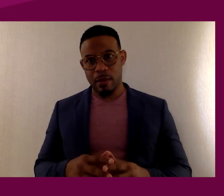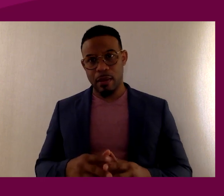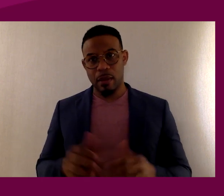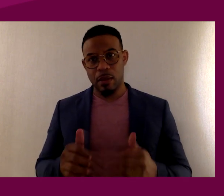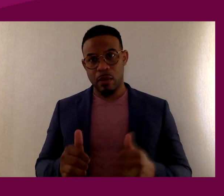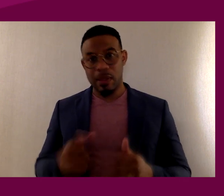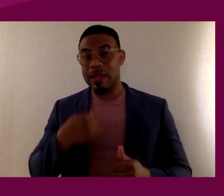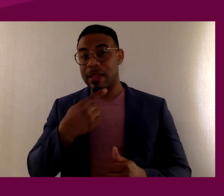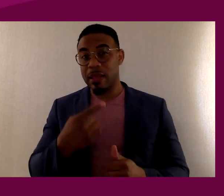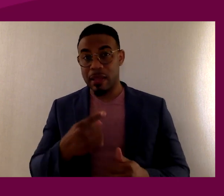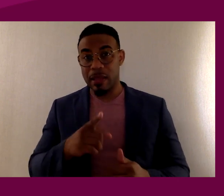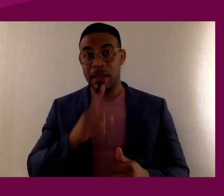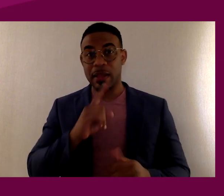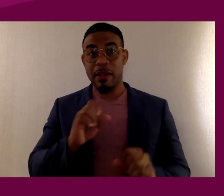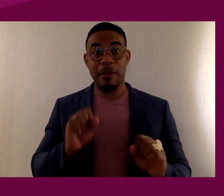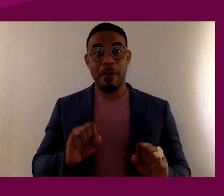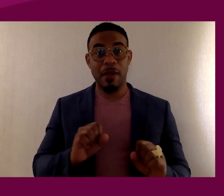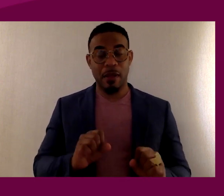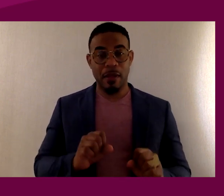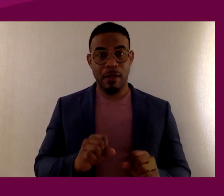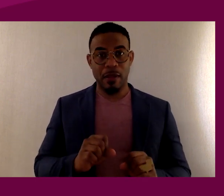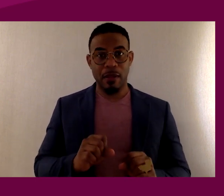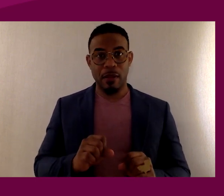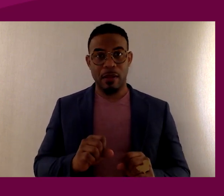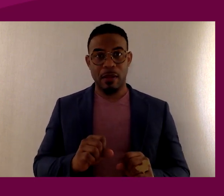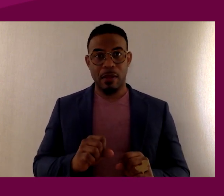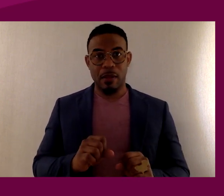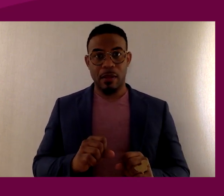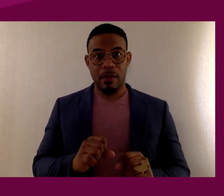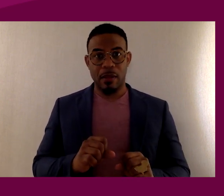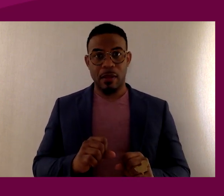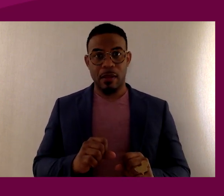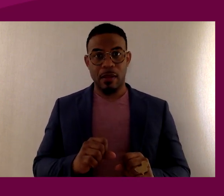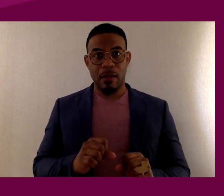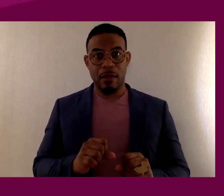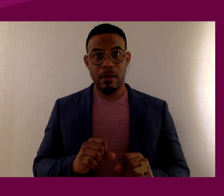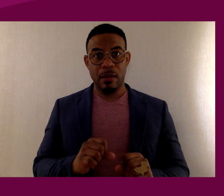small successes which tell you it is possible. Ashley Inkumsah: Absolutely. Bruce Curtis: